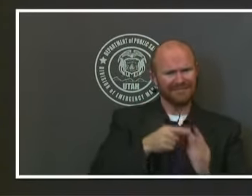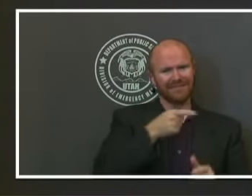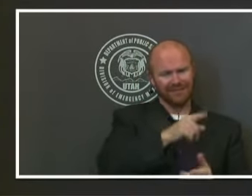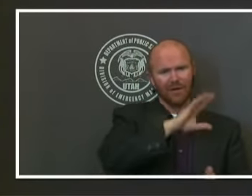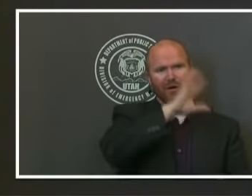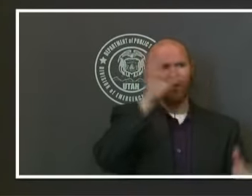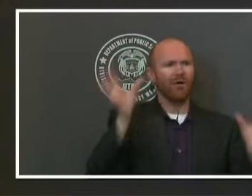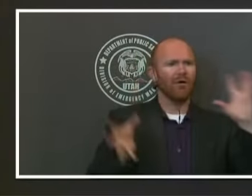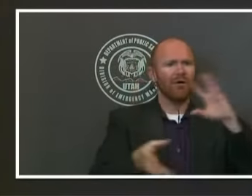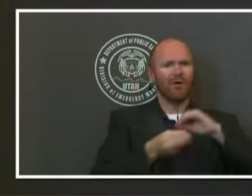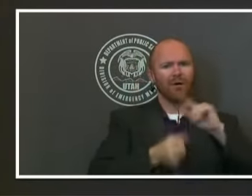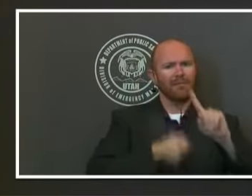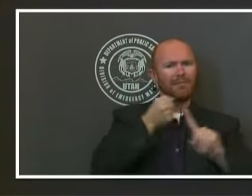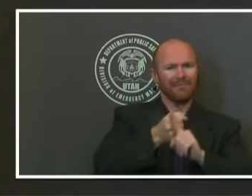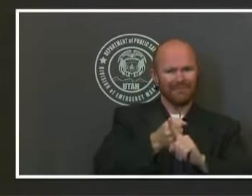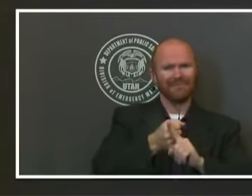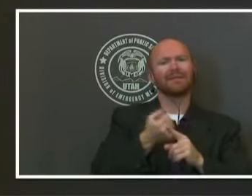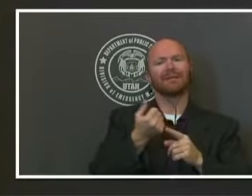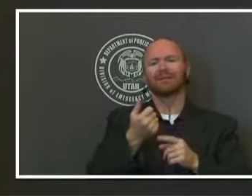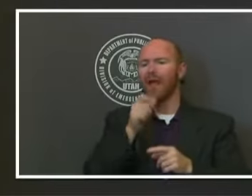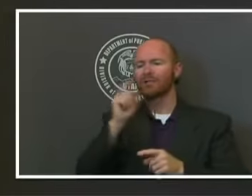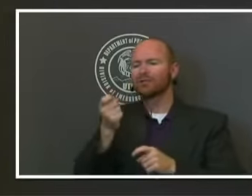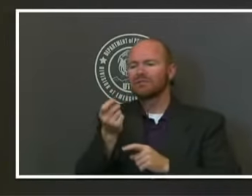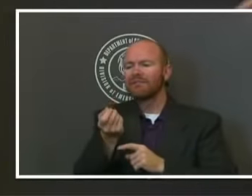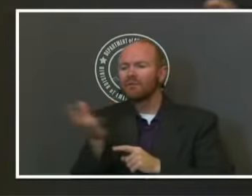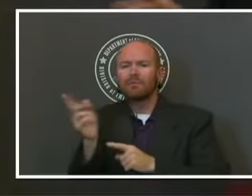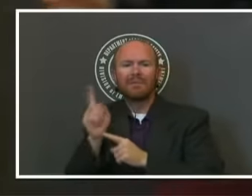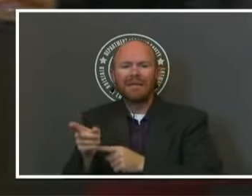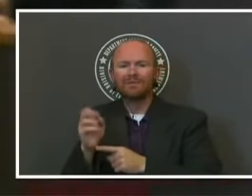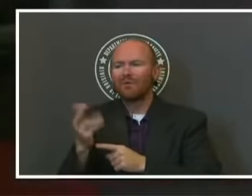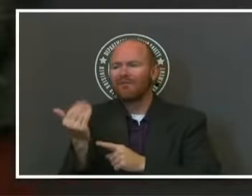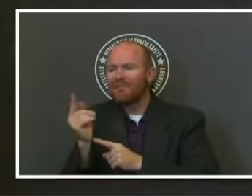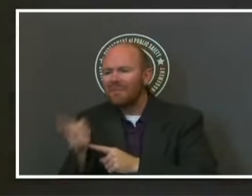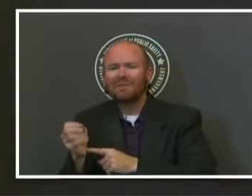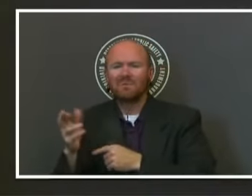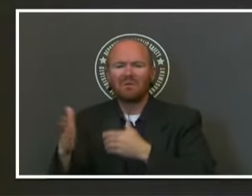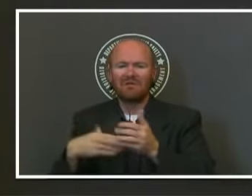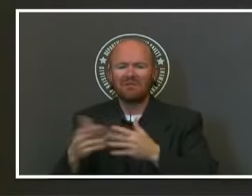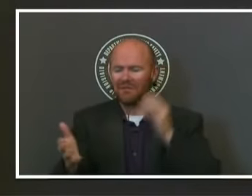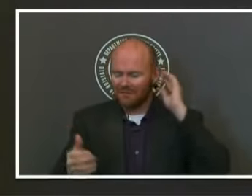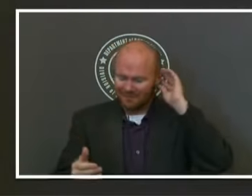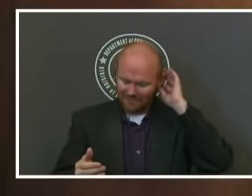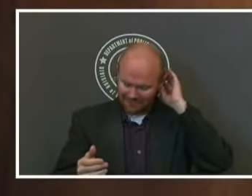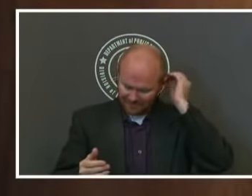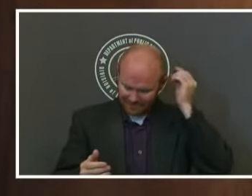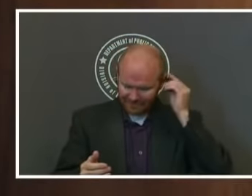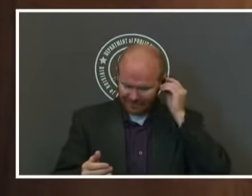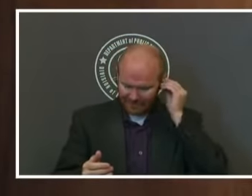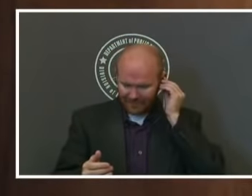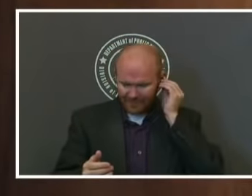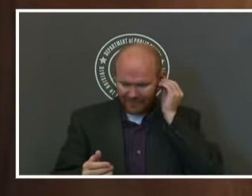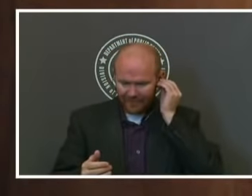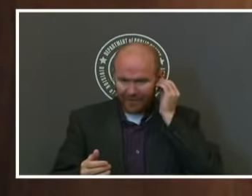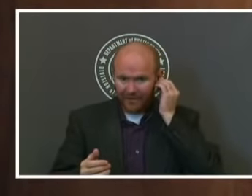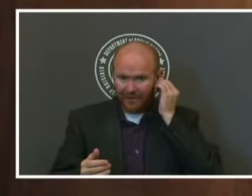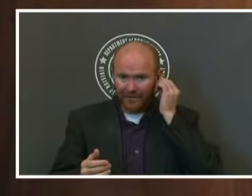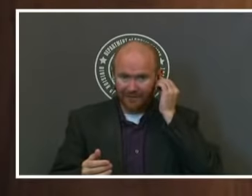a fact rather than the consecutive attack